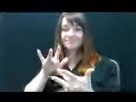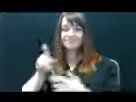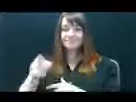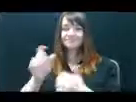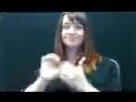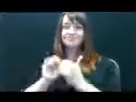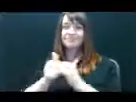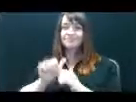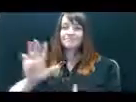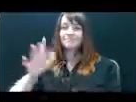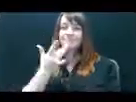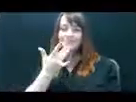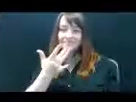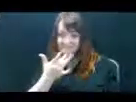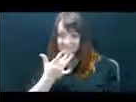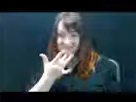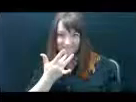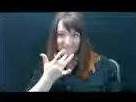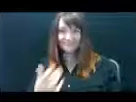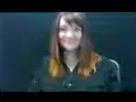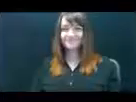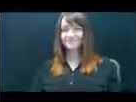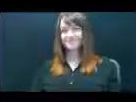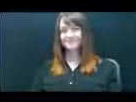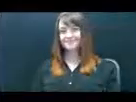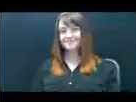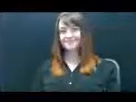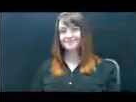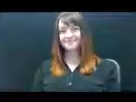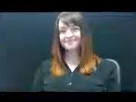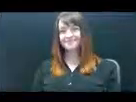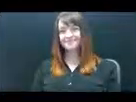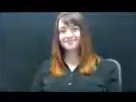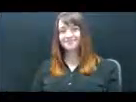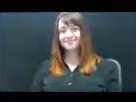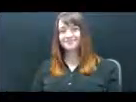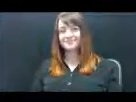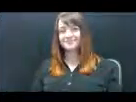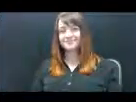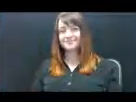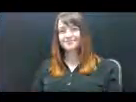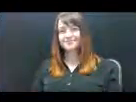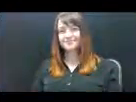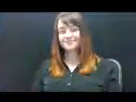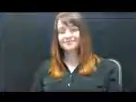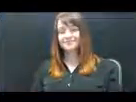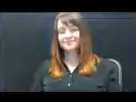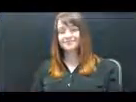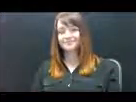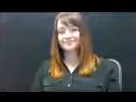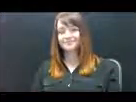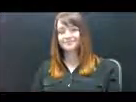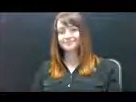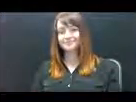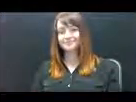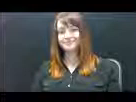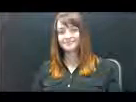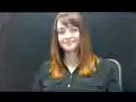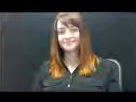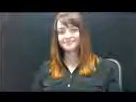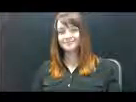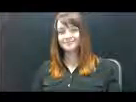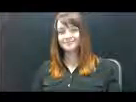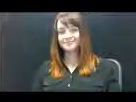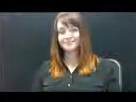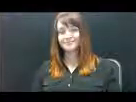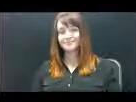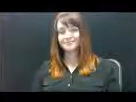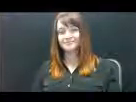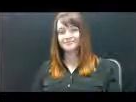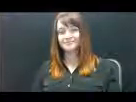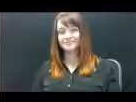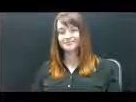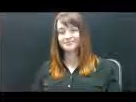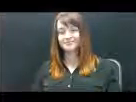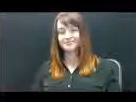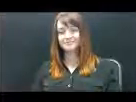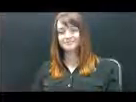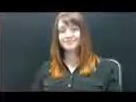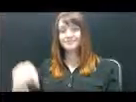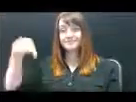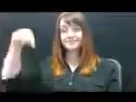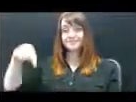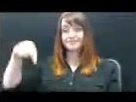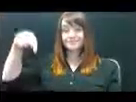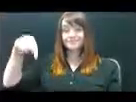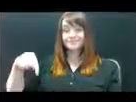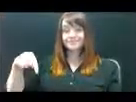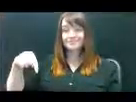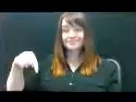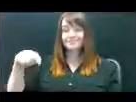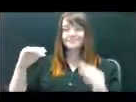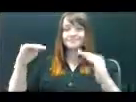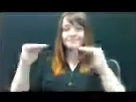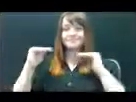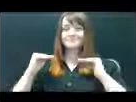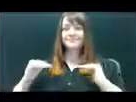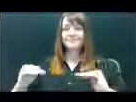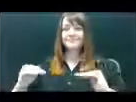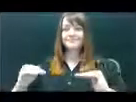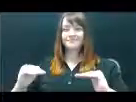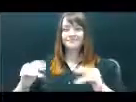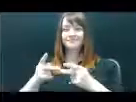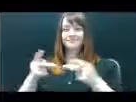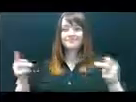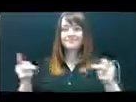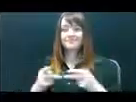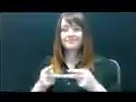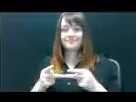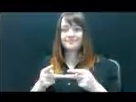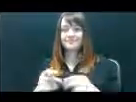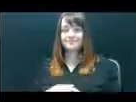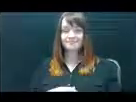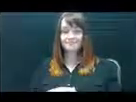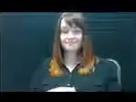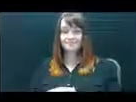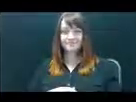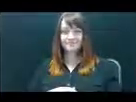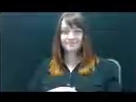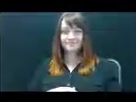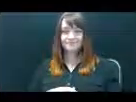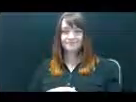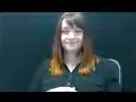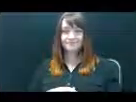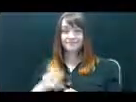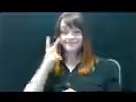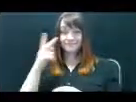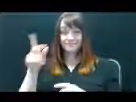Use the down arrow key to move to the next field to complete. This field, which is highlighted